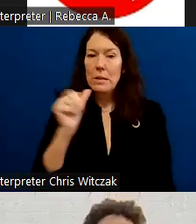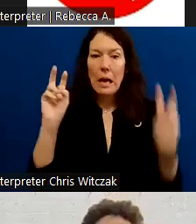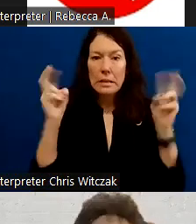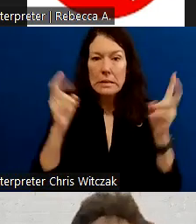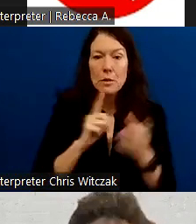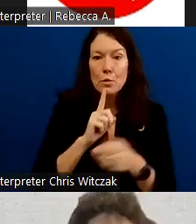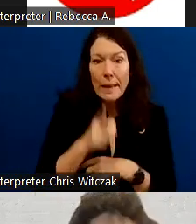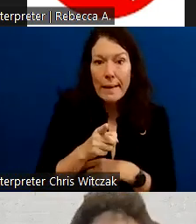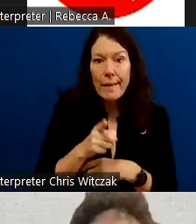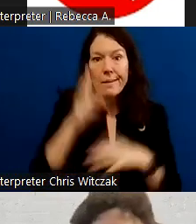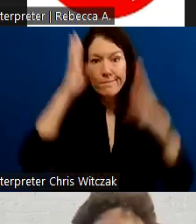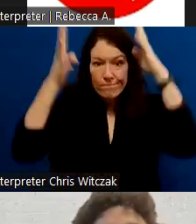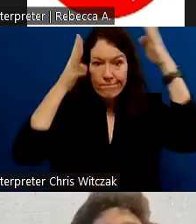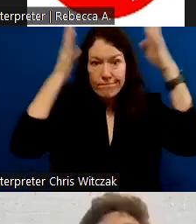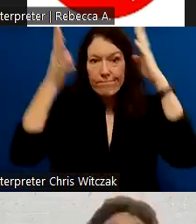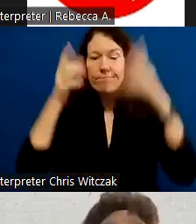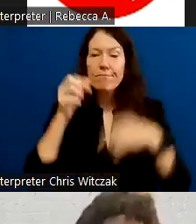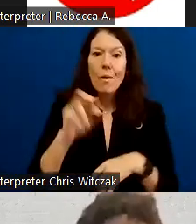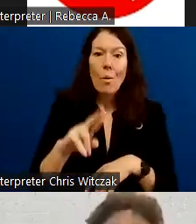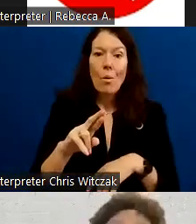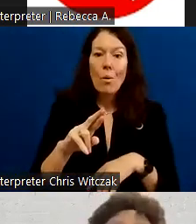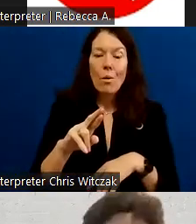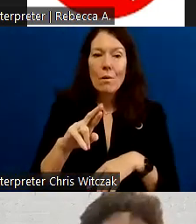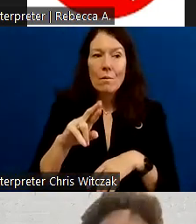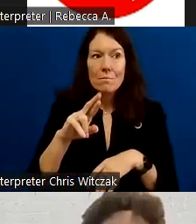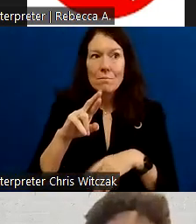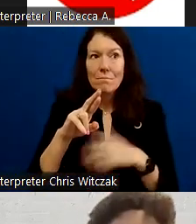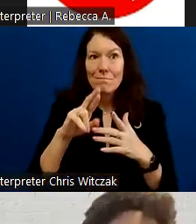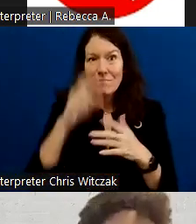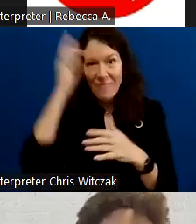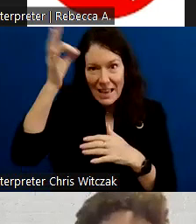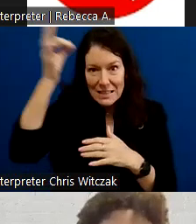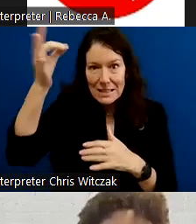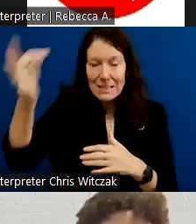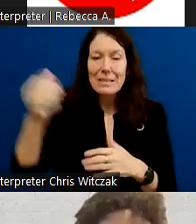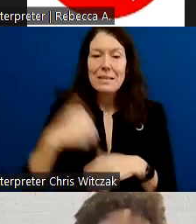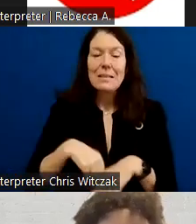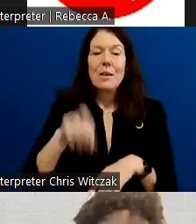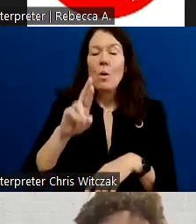just uh in their head or their mental health um